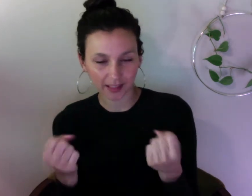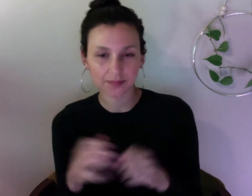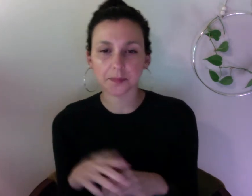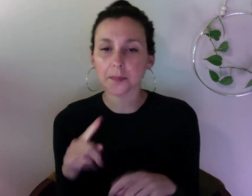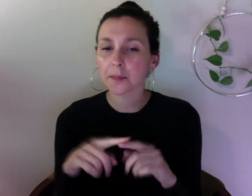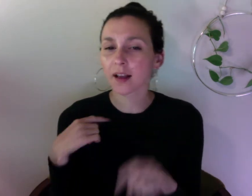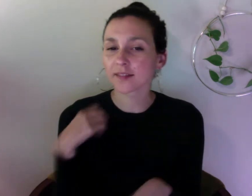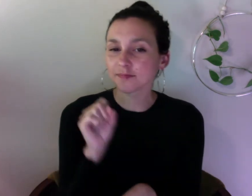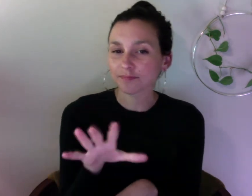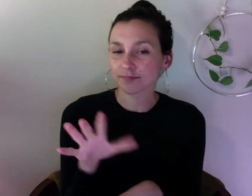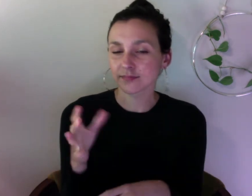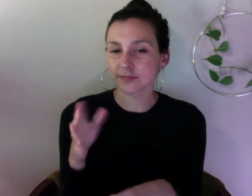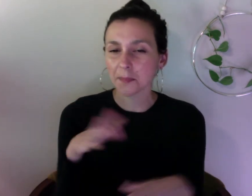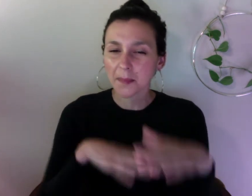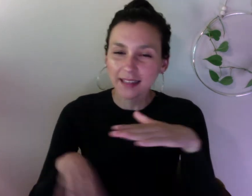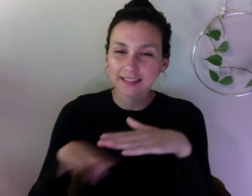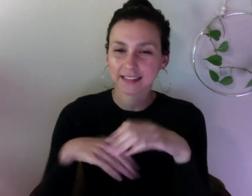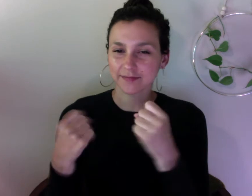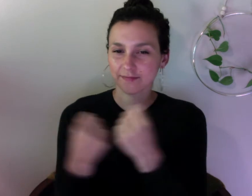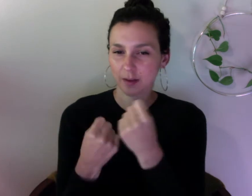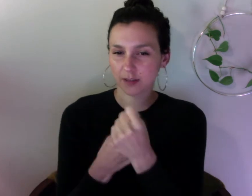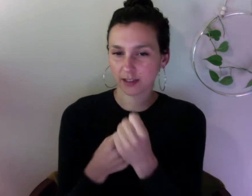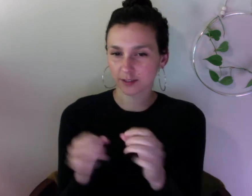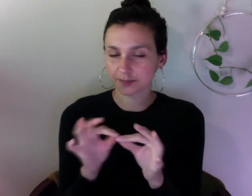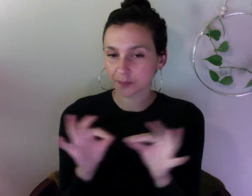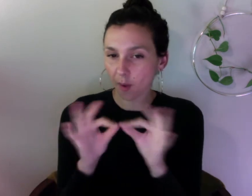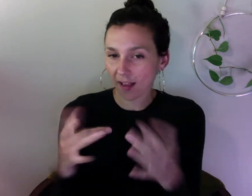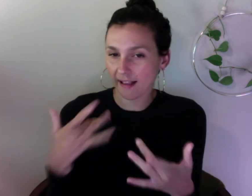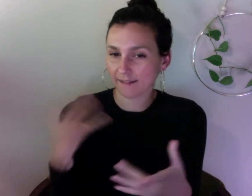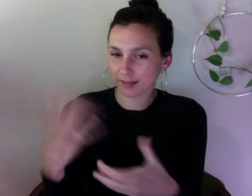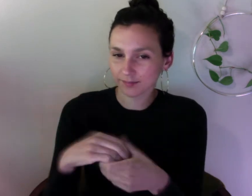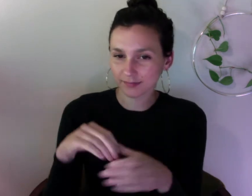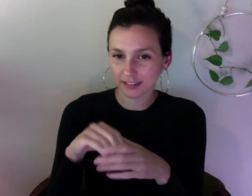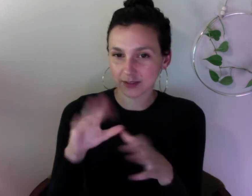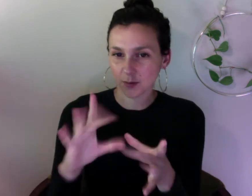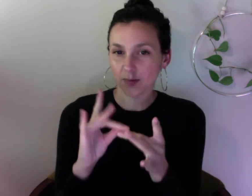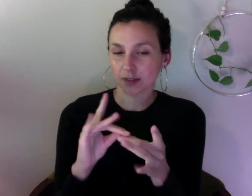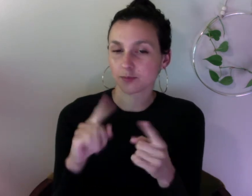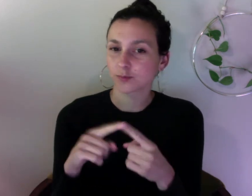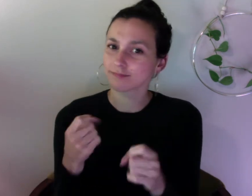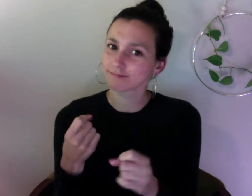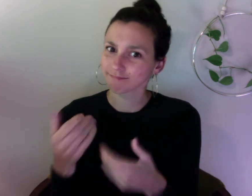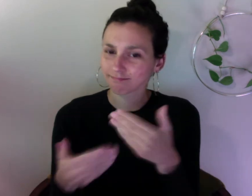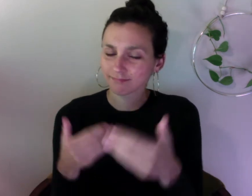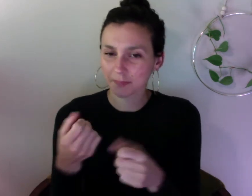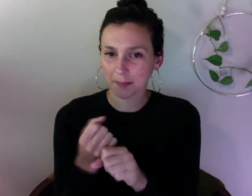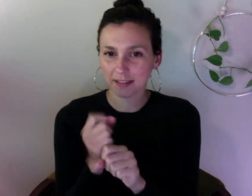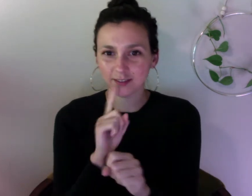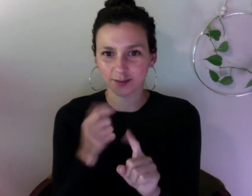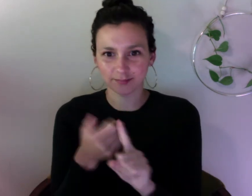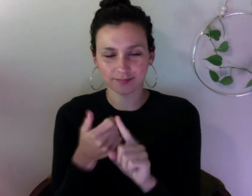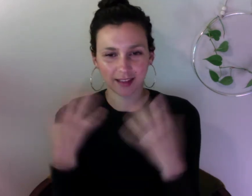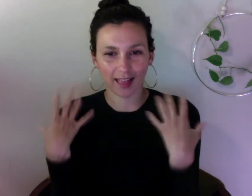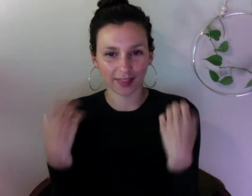I will share basic foundations that are important to make sure your relationship is healthy.